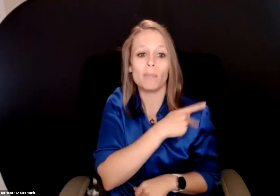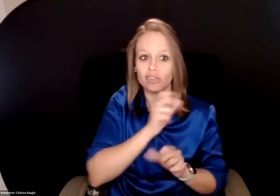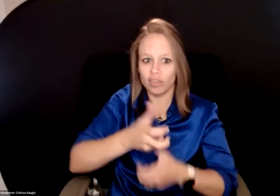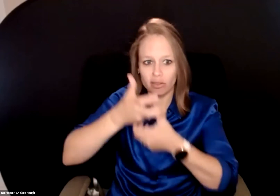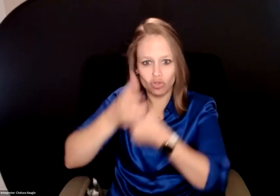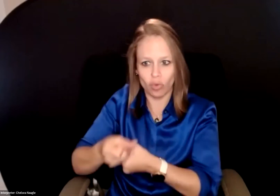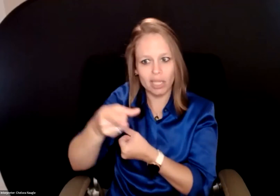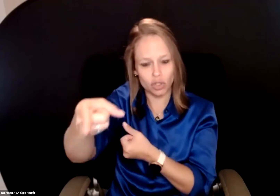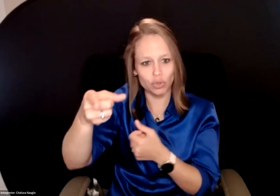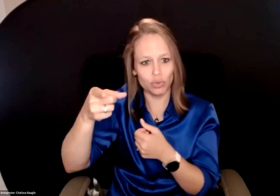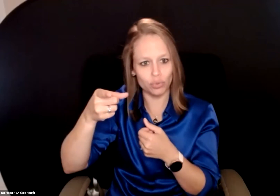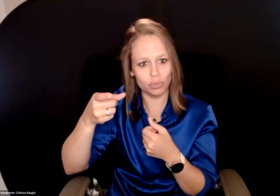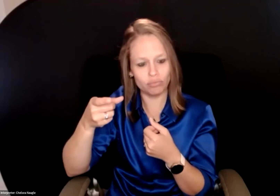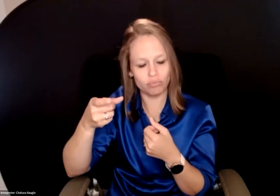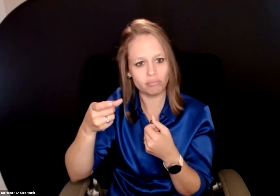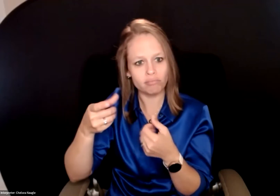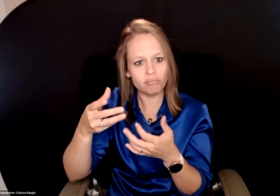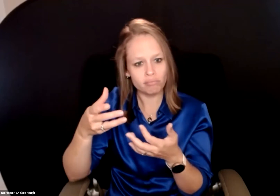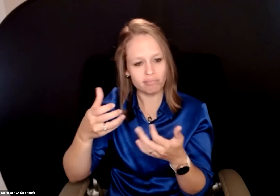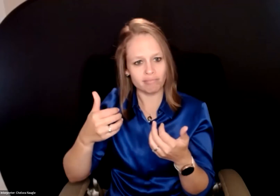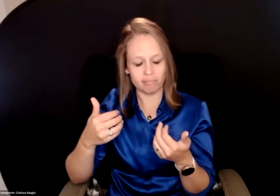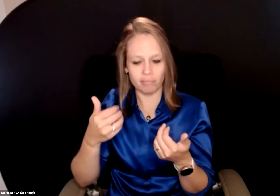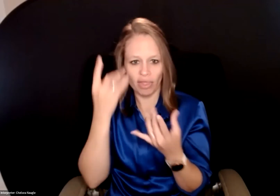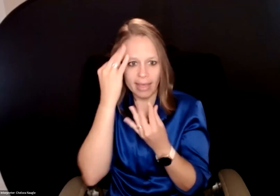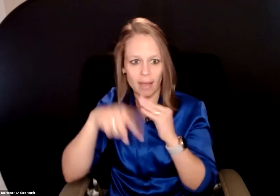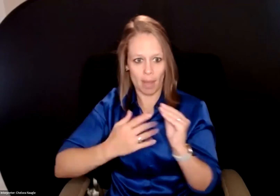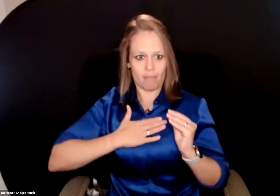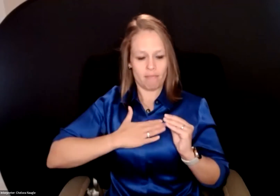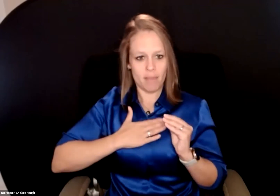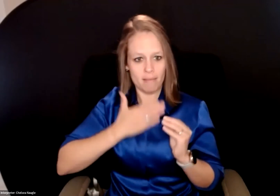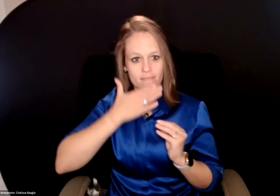It is a huge barrier and sometimes it's not possible to break